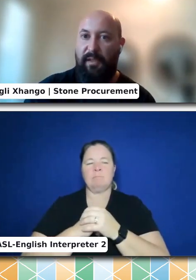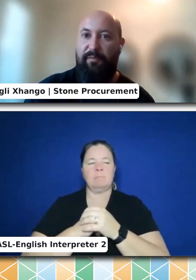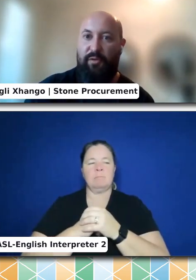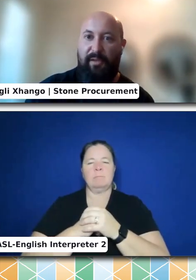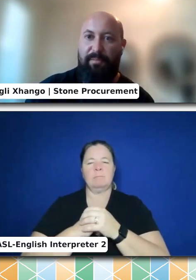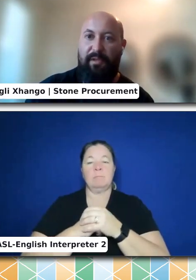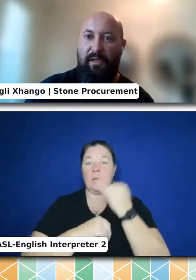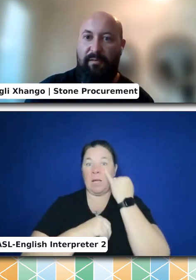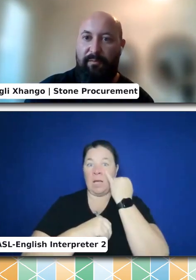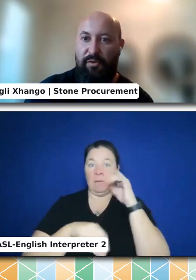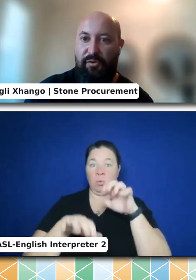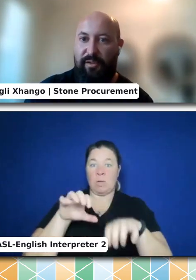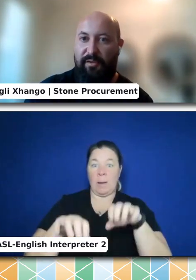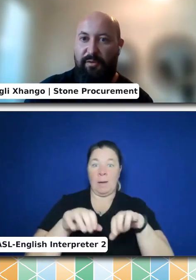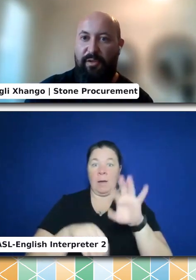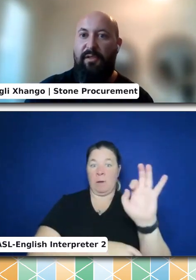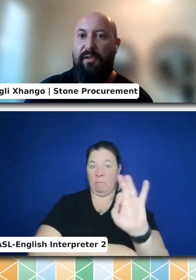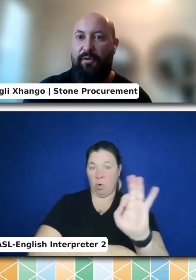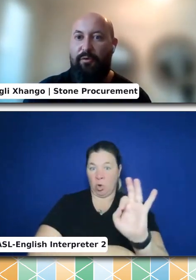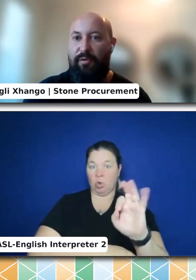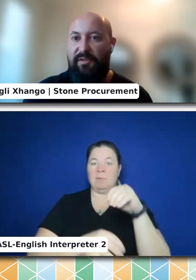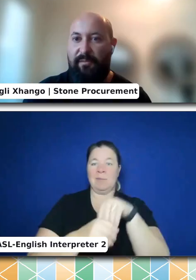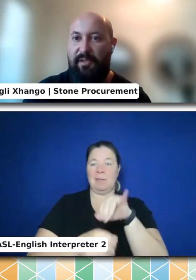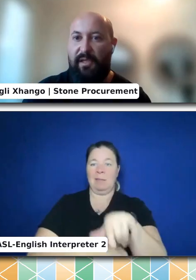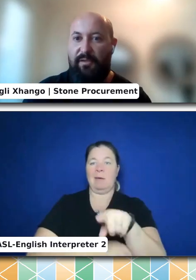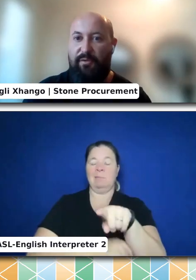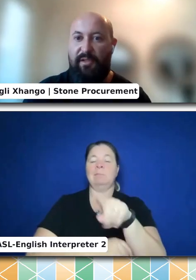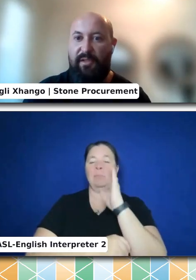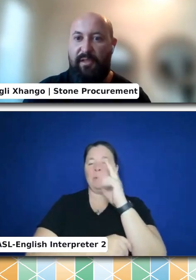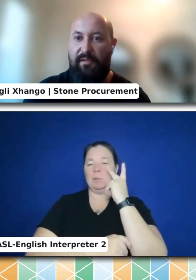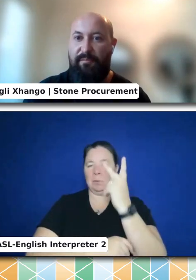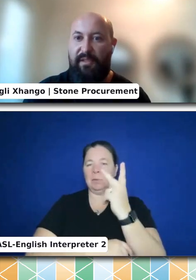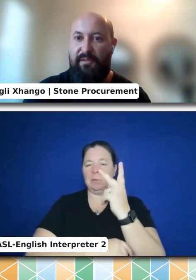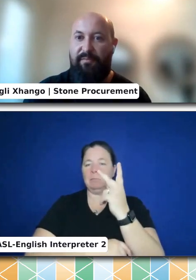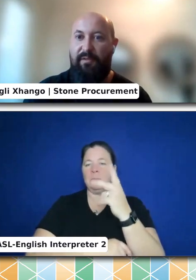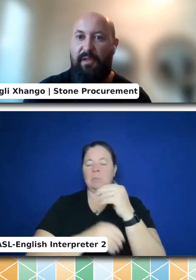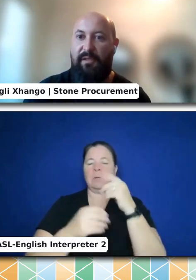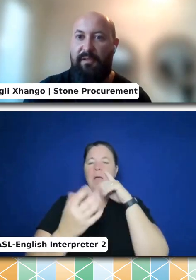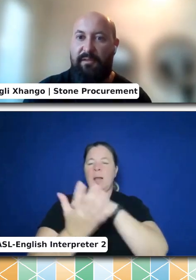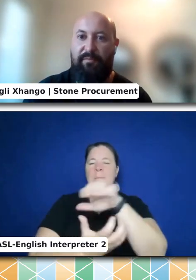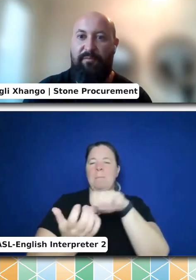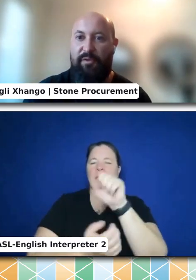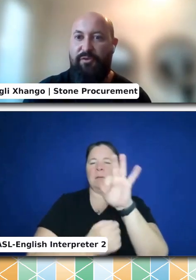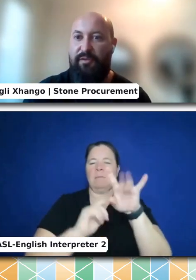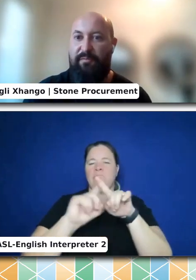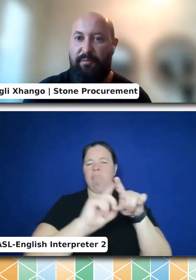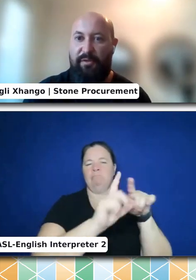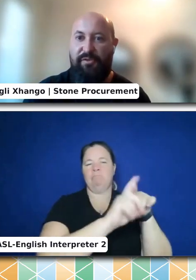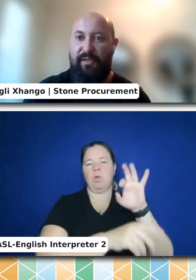If you type, uh, furniture into it. You're going to see that you can kind of get a mix of, uh, different furniture, different furnishings.